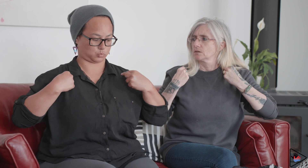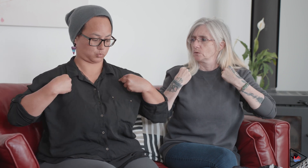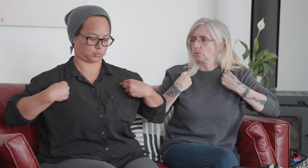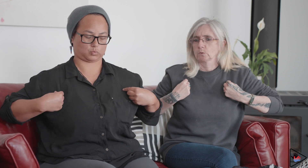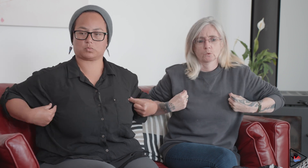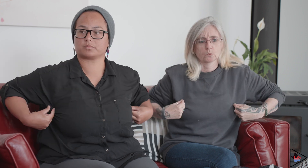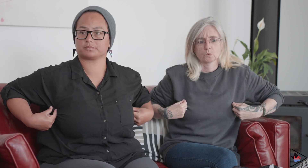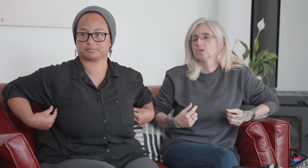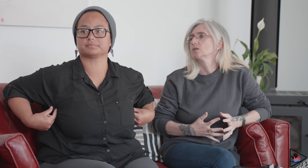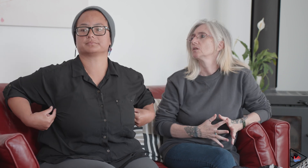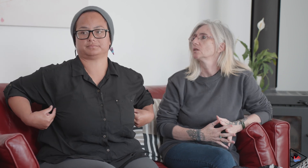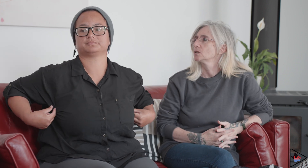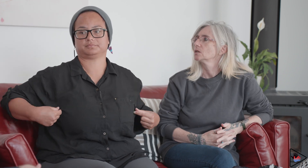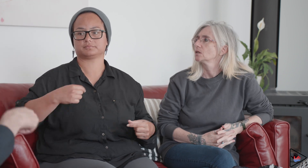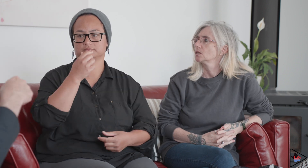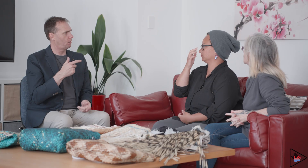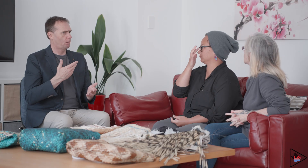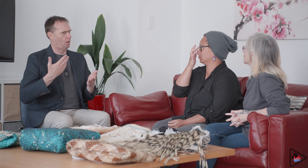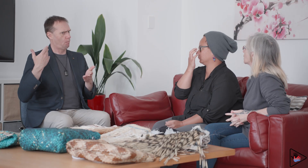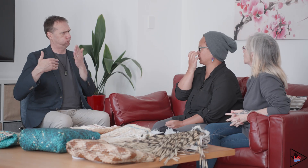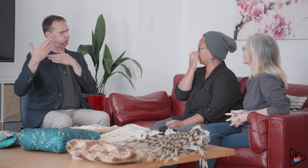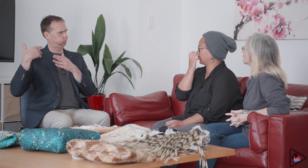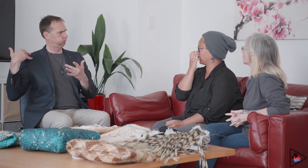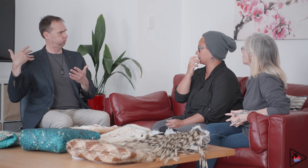that's right. It's a design that has thin straps around the shoulders. So,